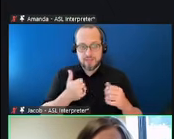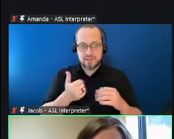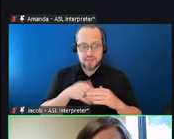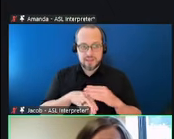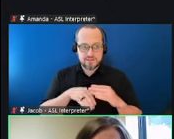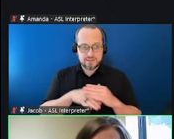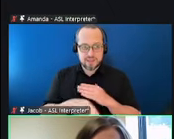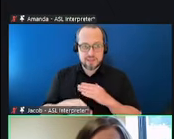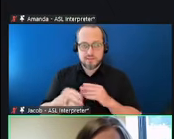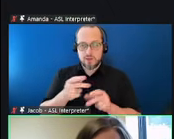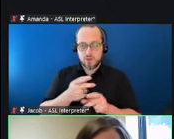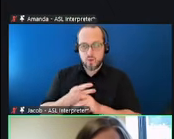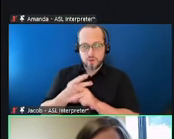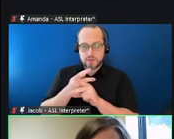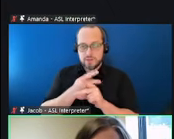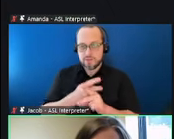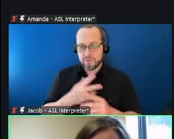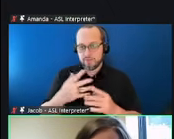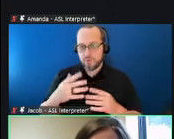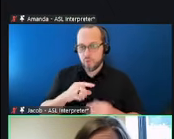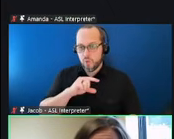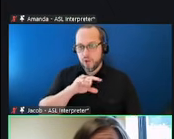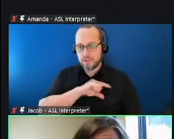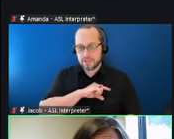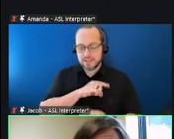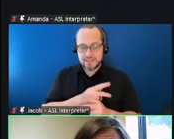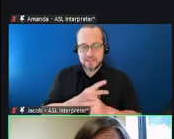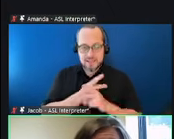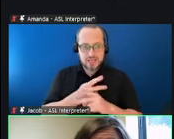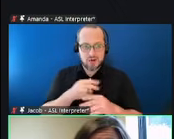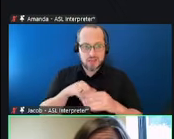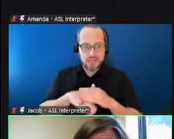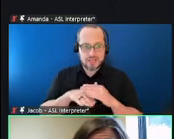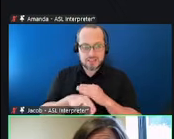of quality care in Eastern North Carolina. Access East has been around for a long time.